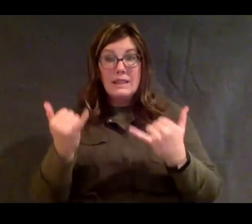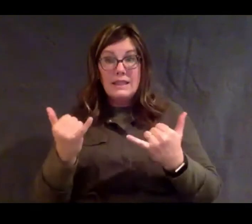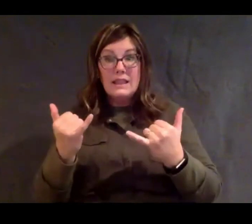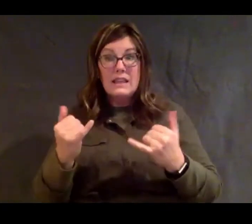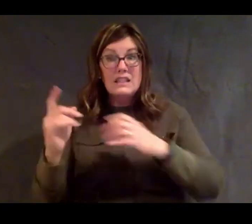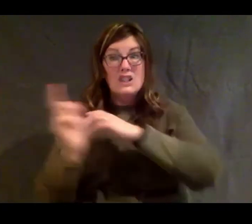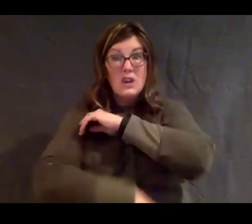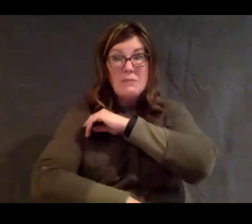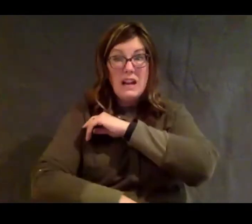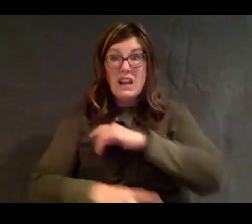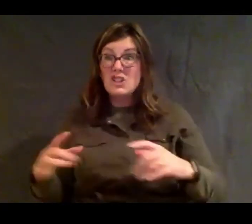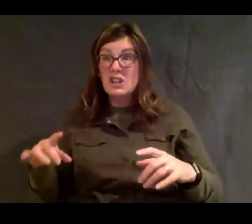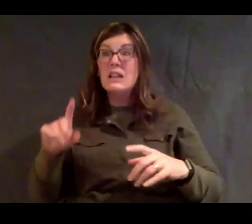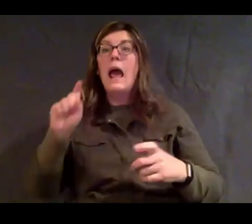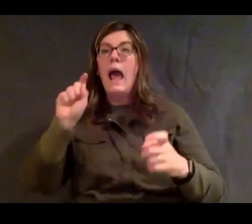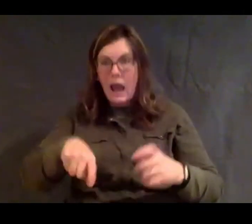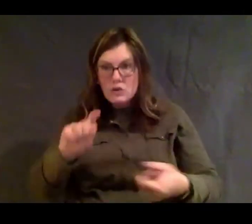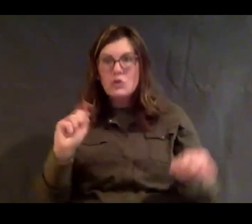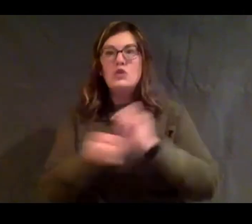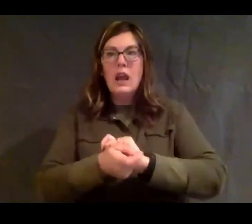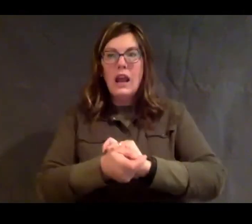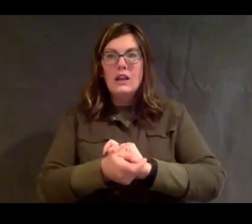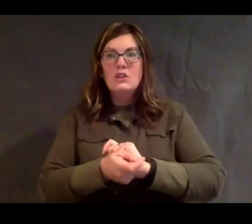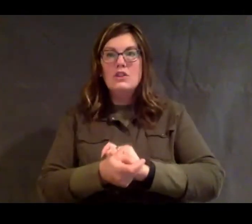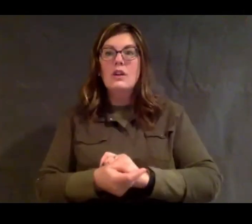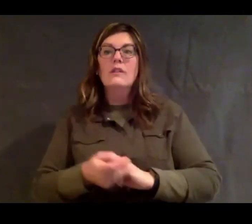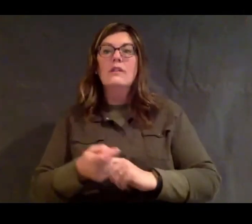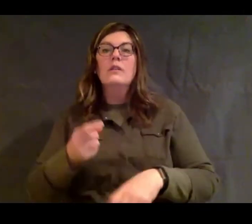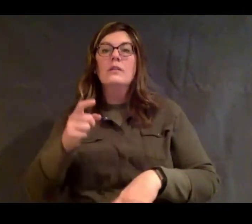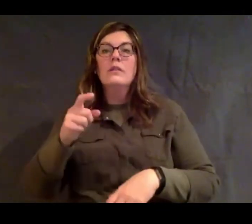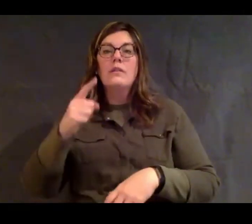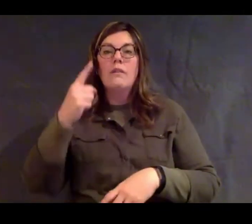of black and brown people at the hands of law enforcement and just the discrimination that's